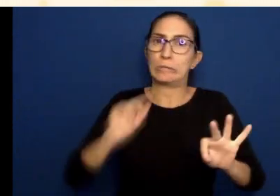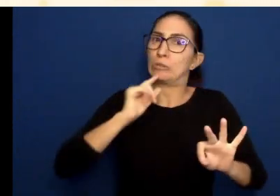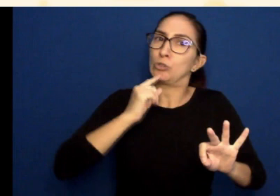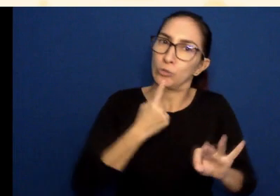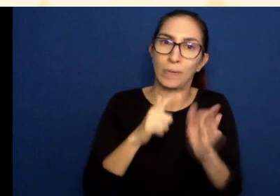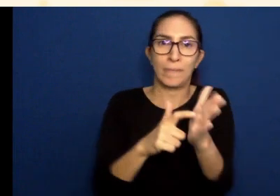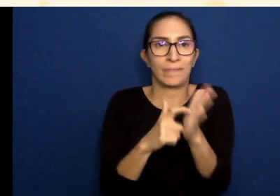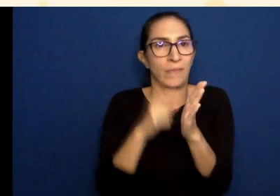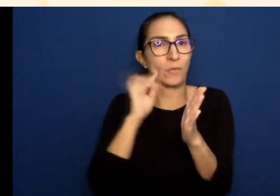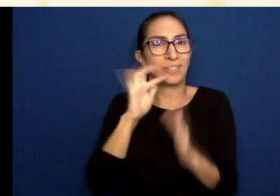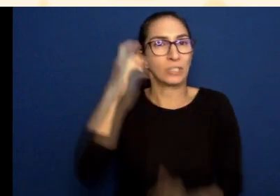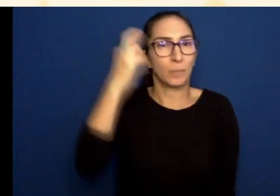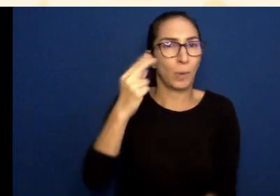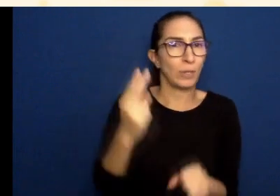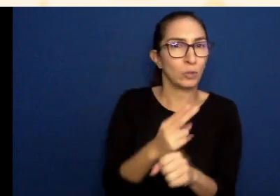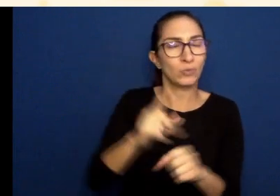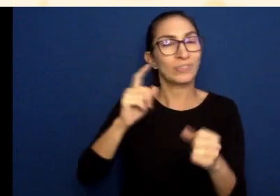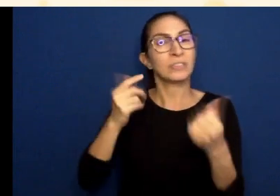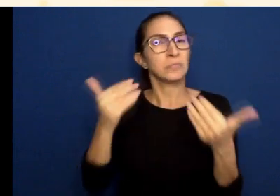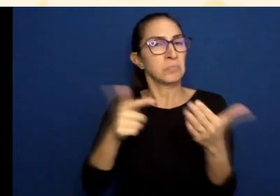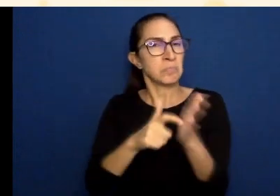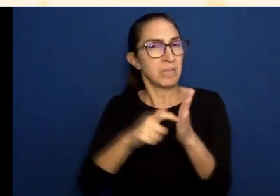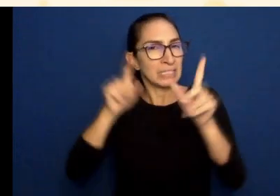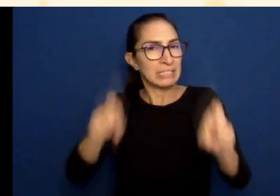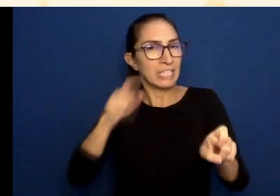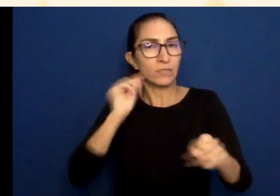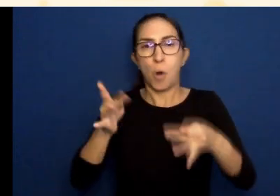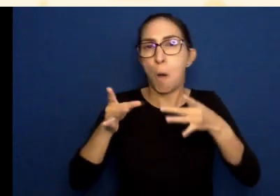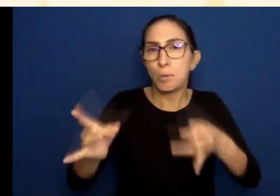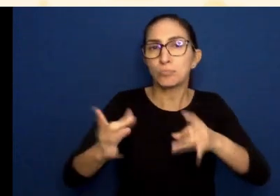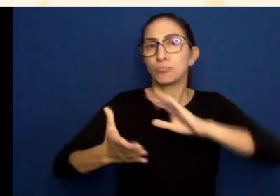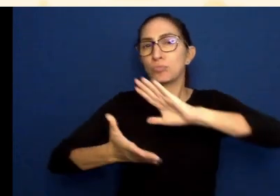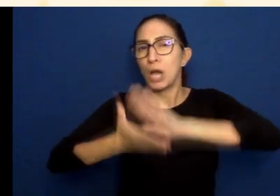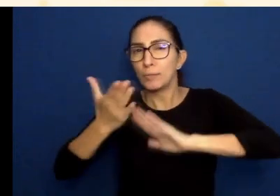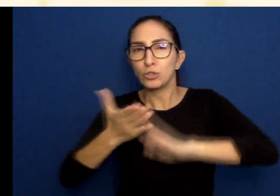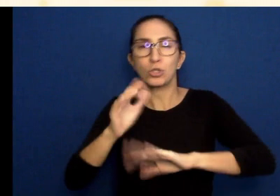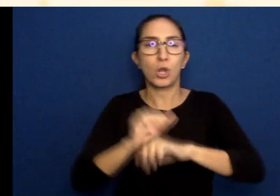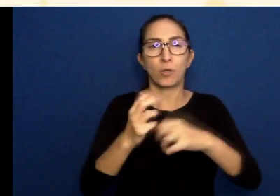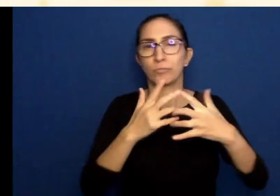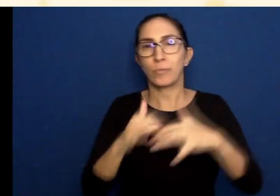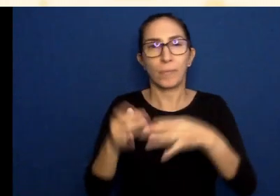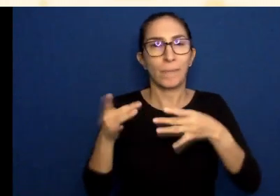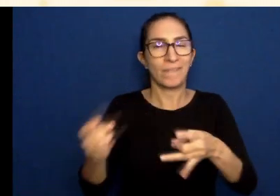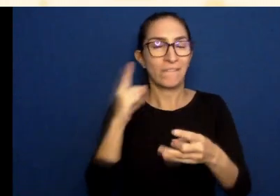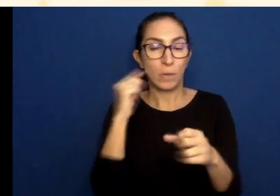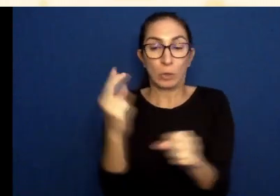So through your understanding of the purpose of the native app, define which functionality is critical to its purpose and use,